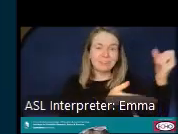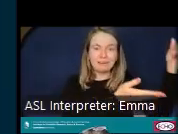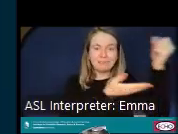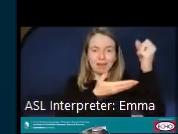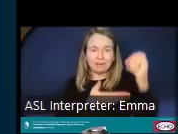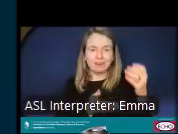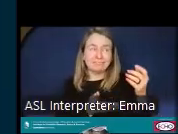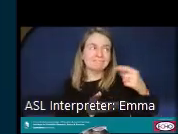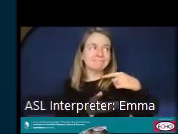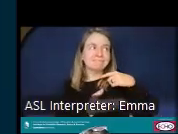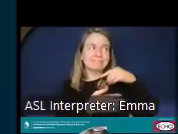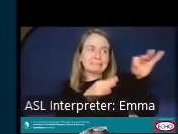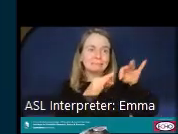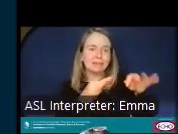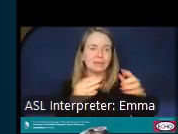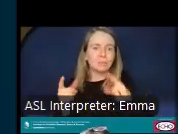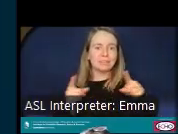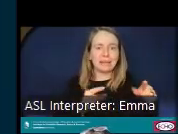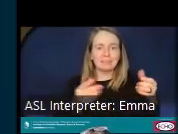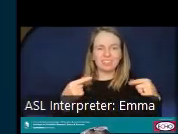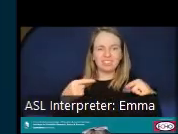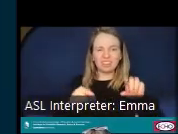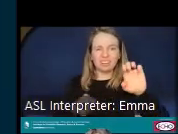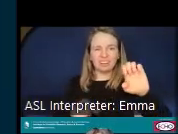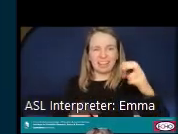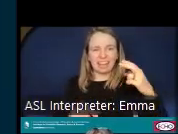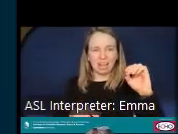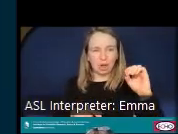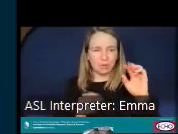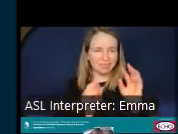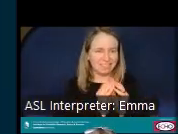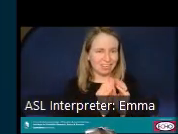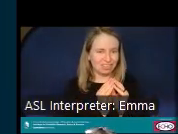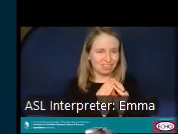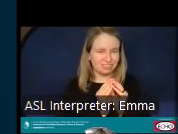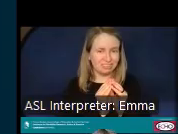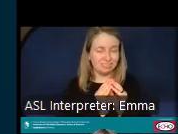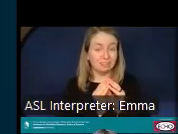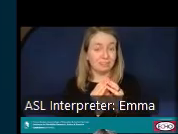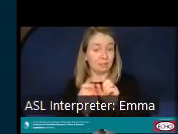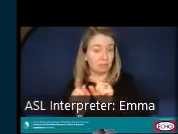happening in these echo sessions. We also utilize your